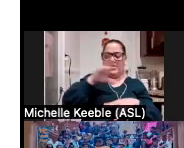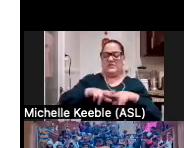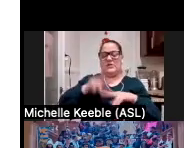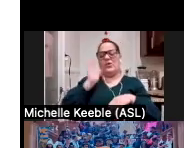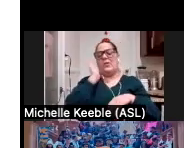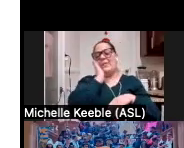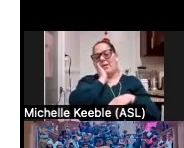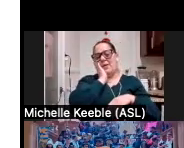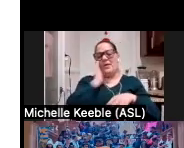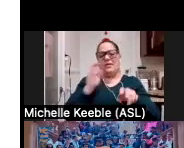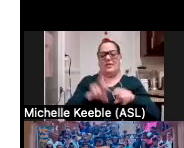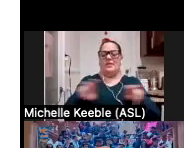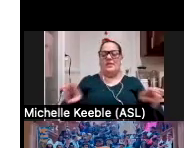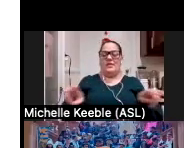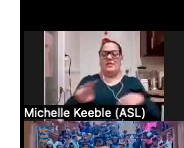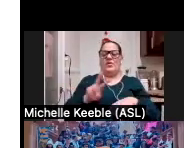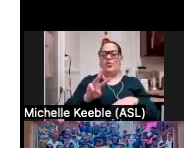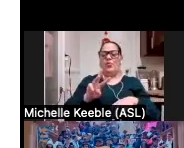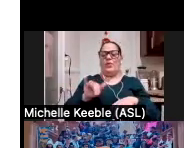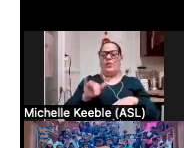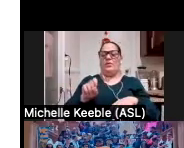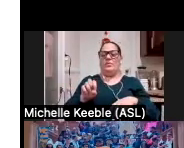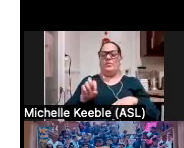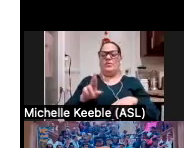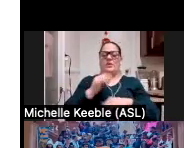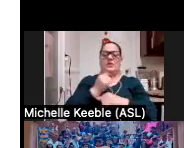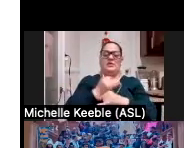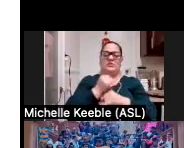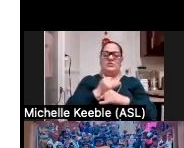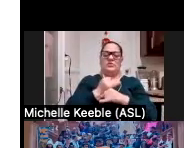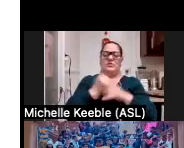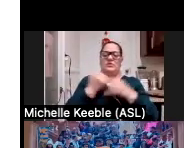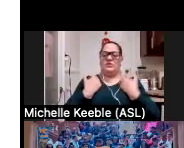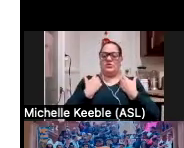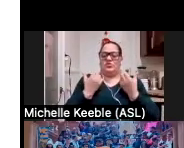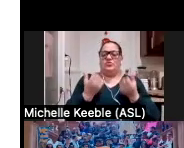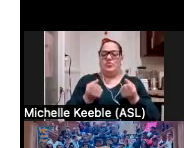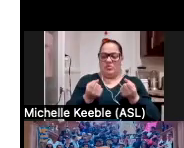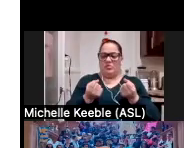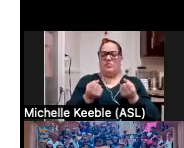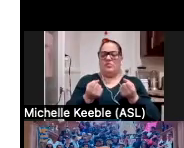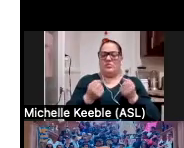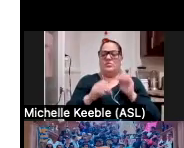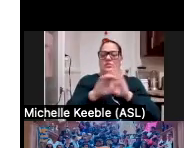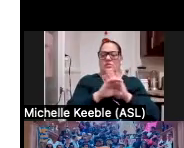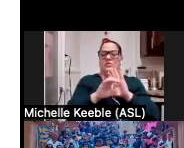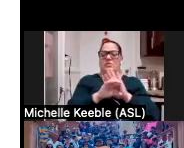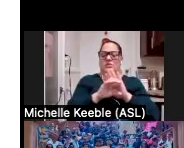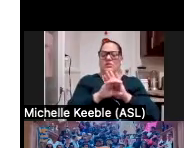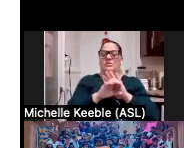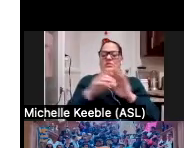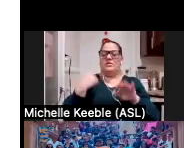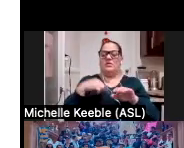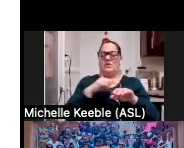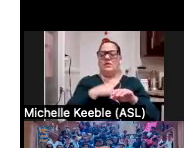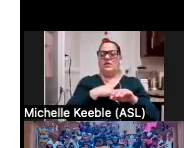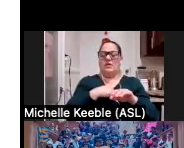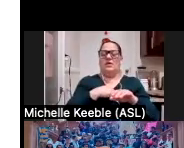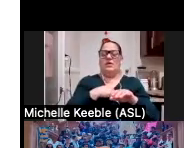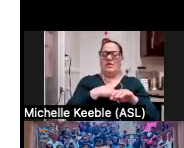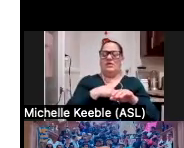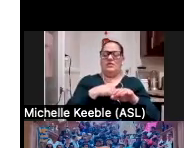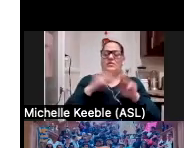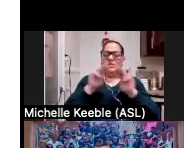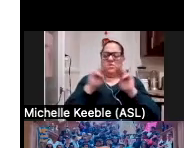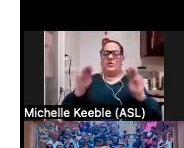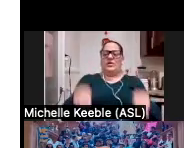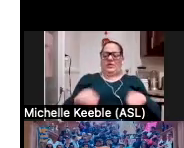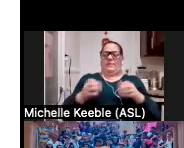Willowbrook Institute. Um that is one strong image in our exhibit but we have many topics many themes